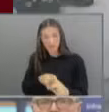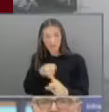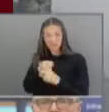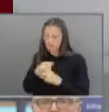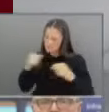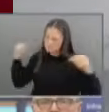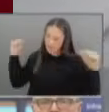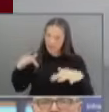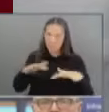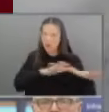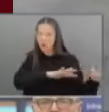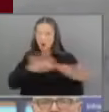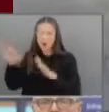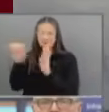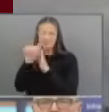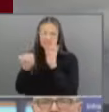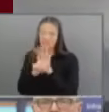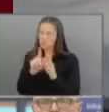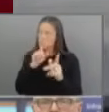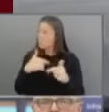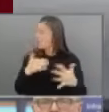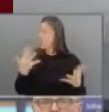IT’S A HEAVY LIFT BECAUSE IT HIT THE ENTIRE STATE.